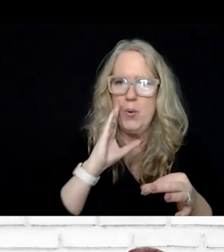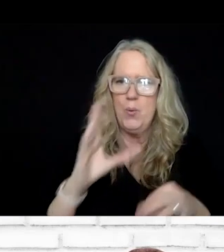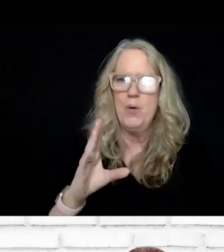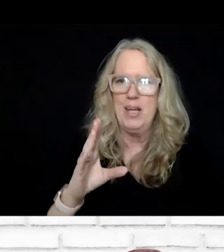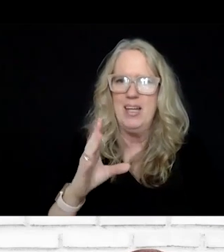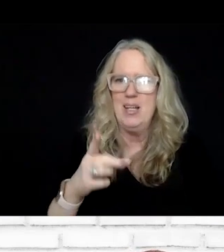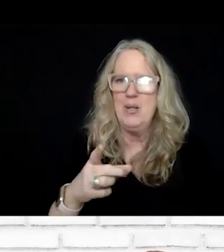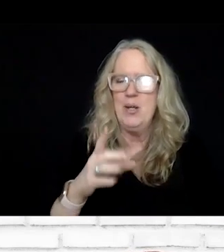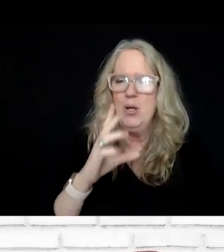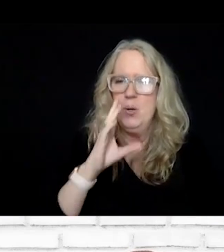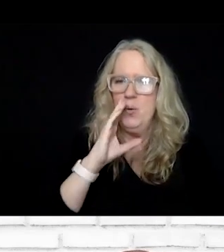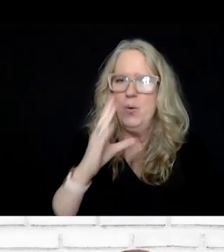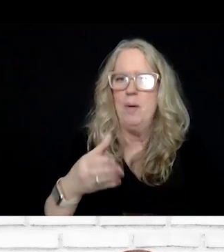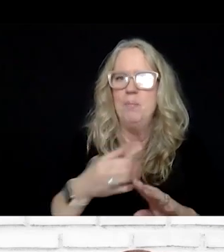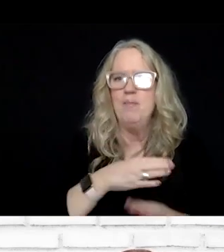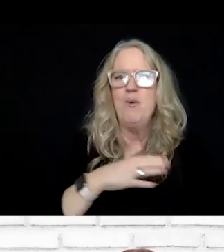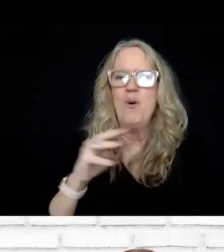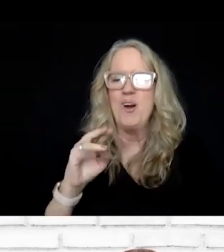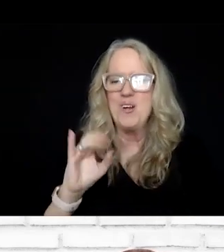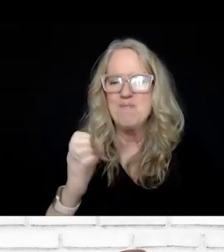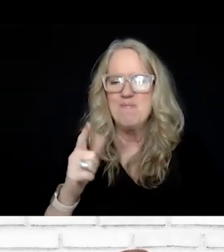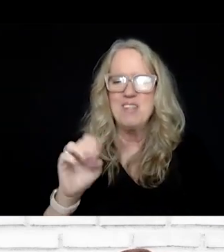JUST BEFORE MICHELLE OBAMA. JUST ANOTHER REASON TO GO TO